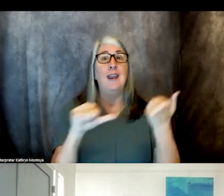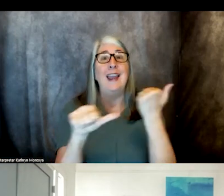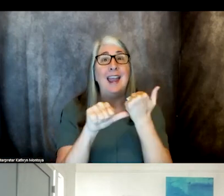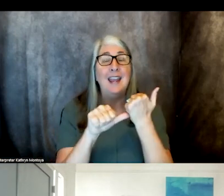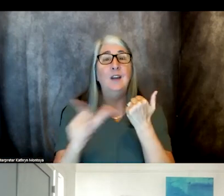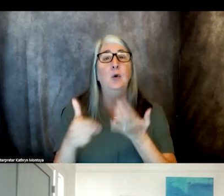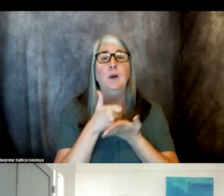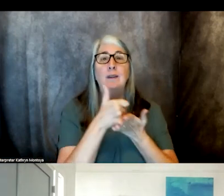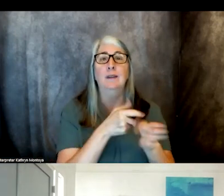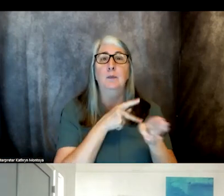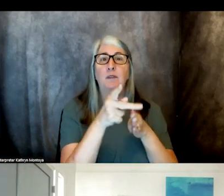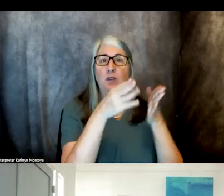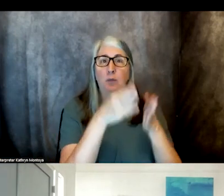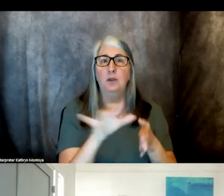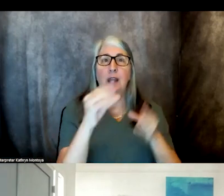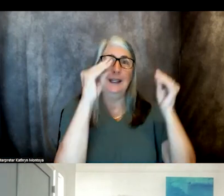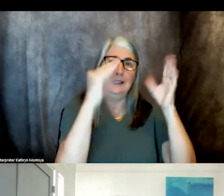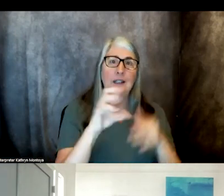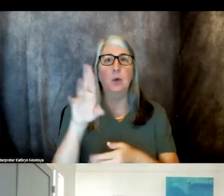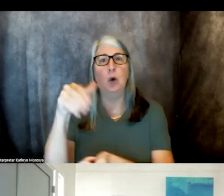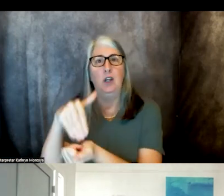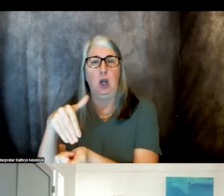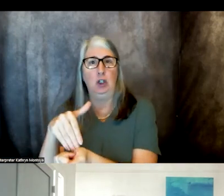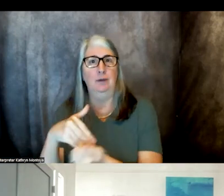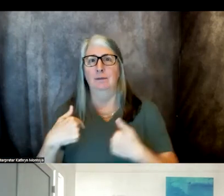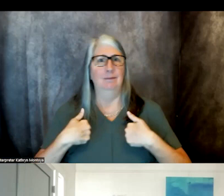PROFESSIONAL PERSON, SUCH AS A TEACHER OR DOCTOR. THAT IS NOT WHAT PEERS DO.